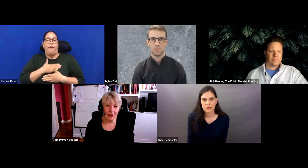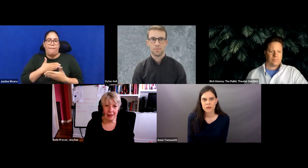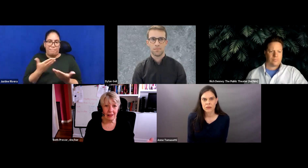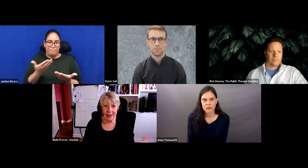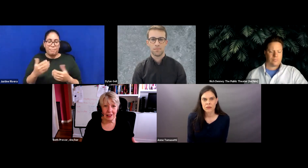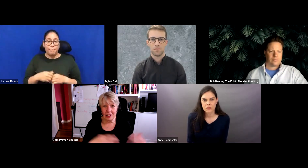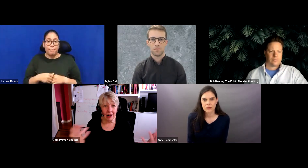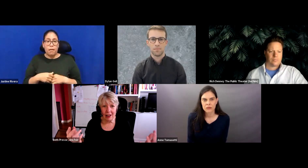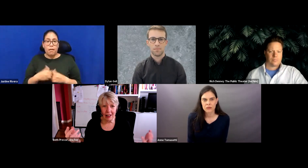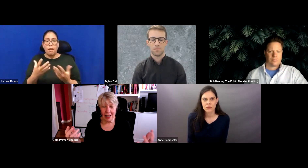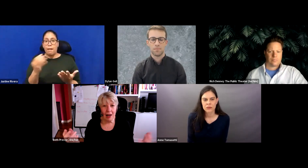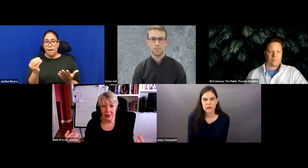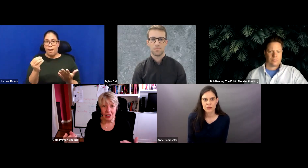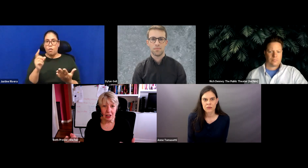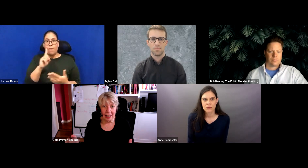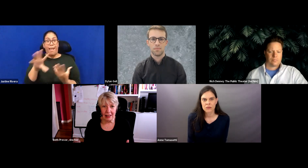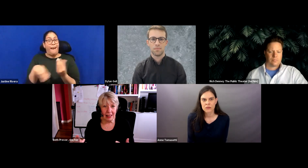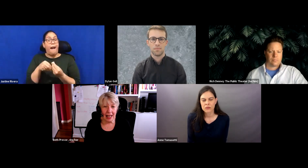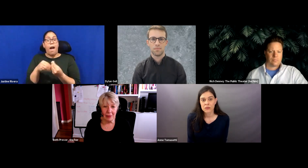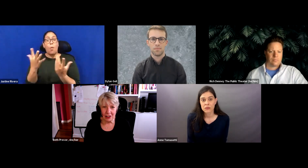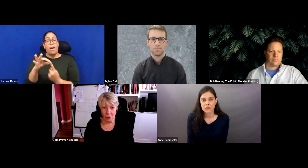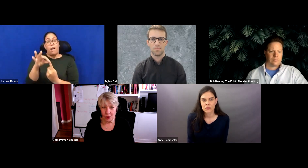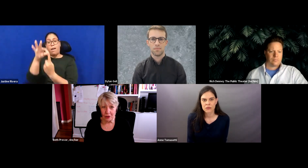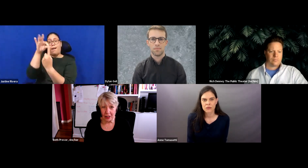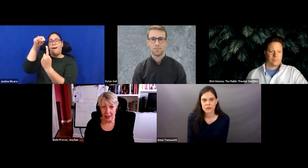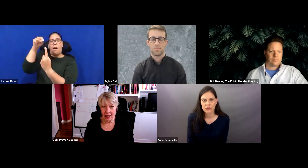know, the cherry on top is just that it came out so beautifully.